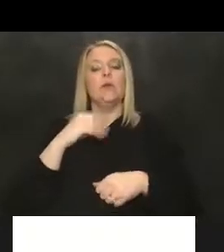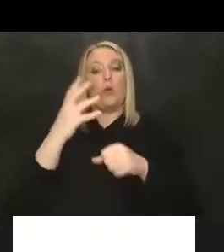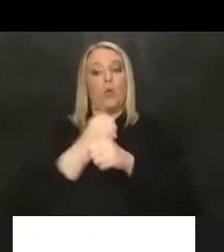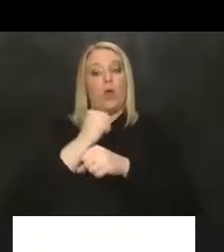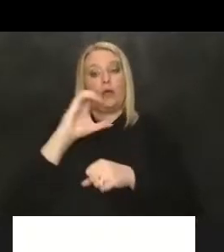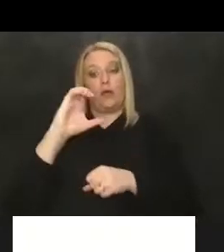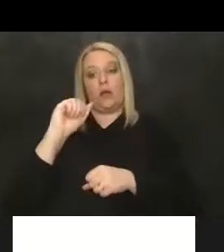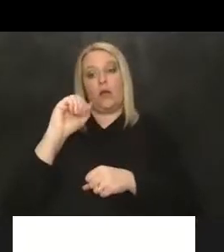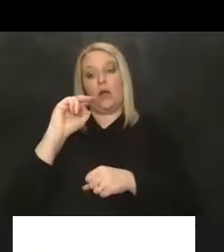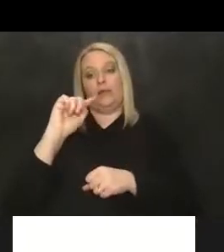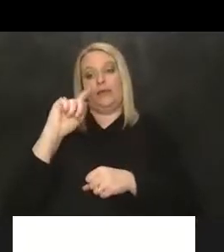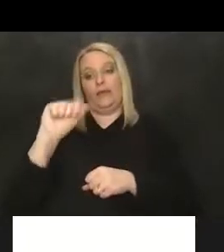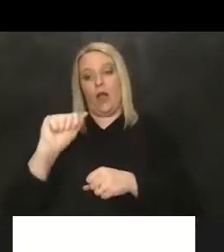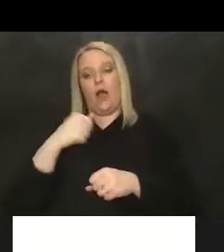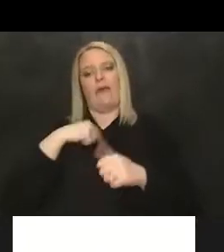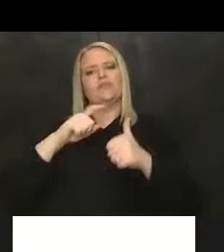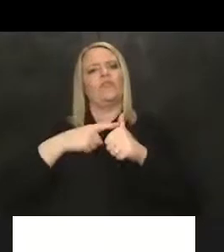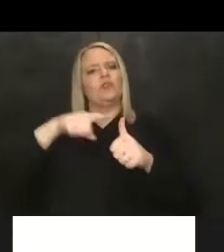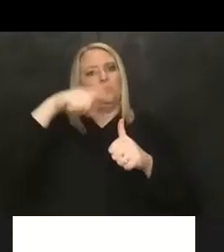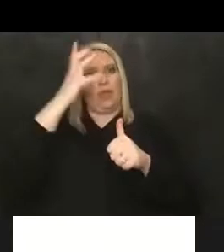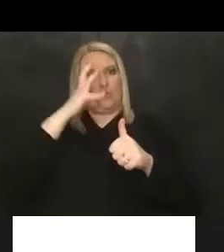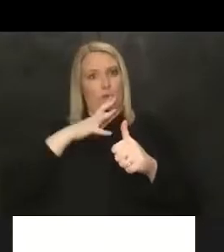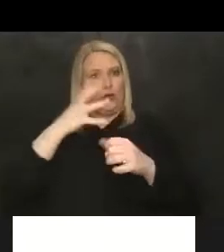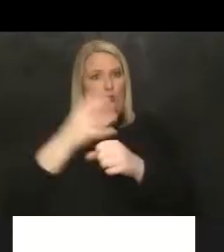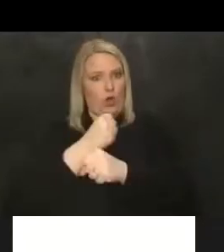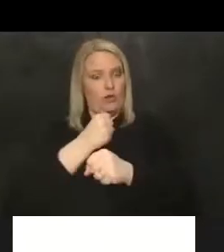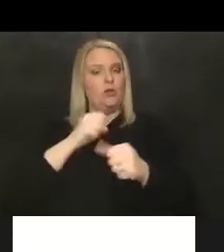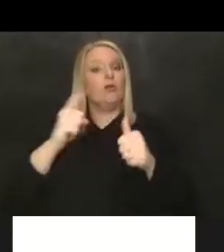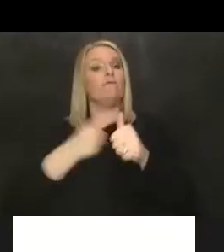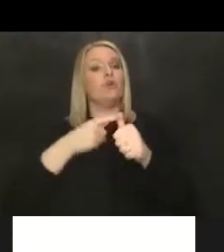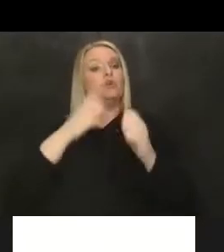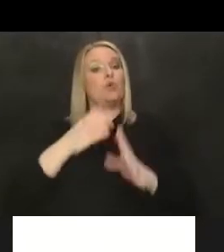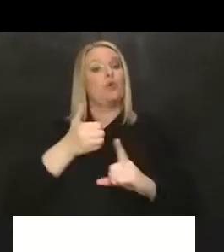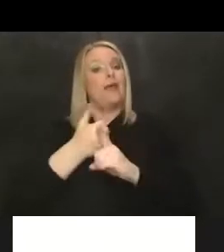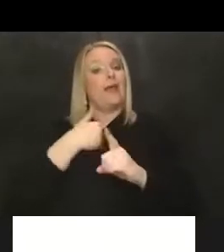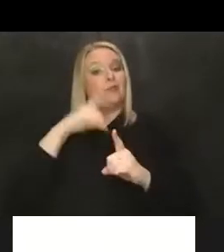I was the first black woman to have won it, the first person with a disability to have won it,